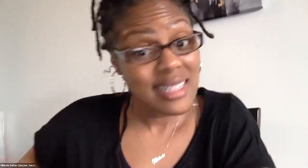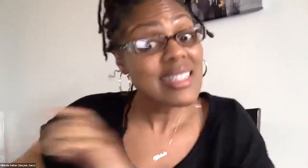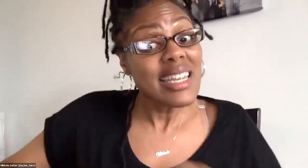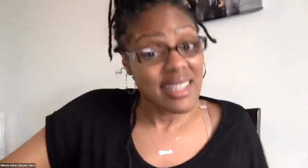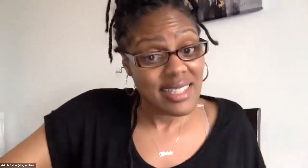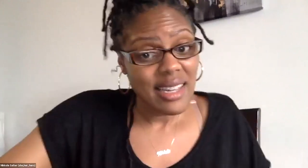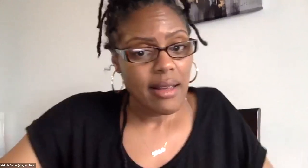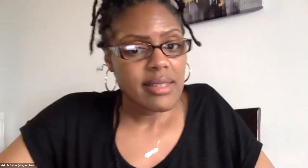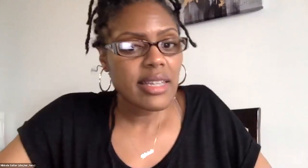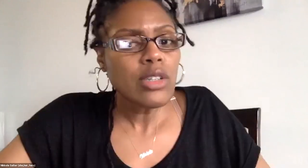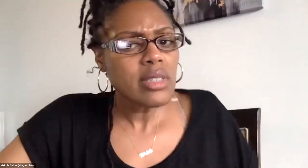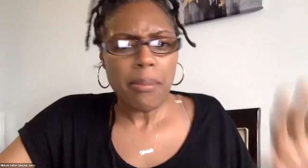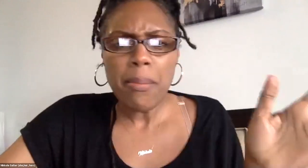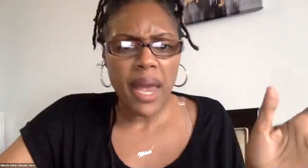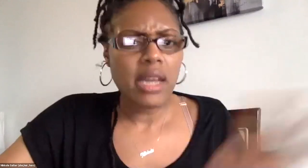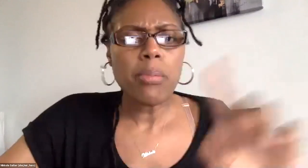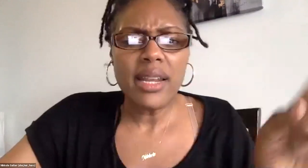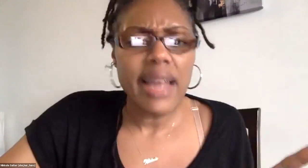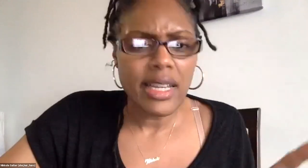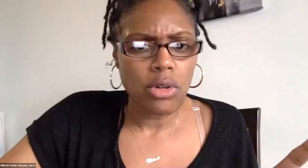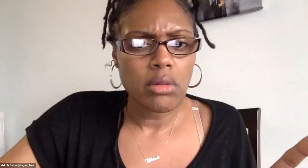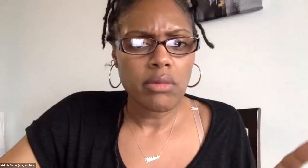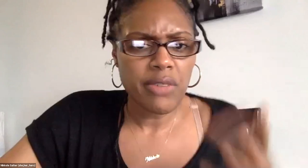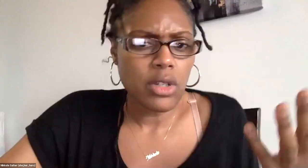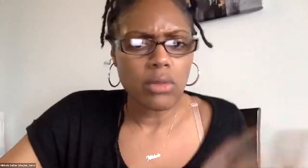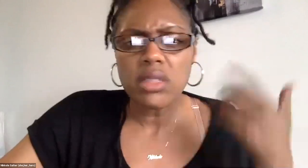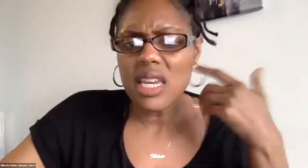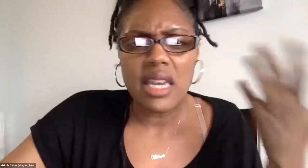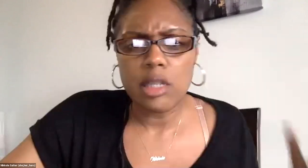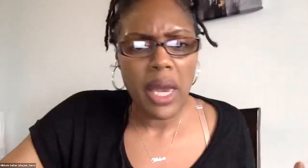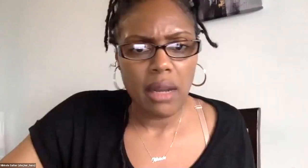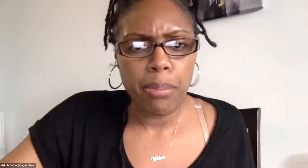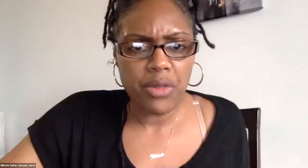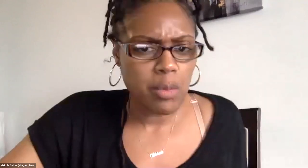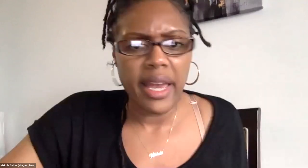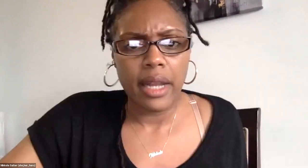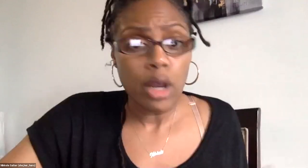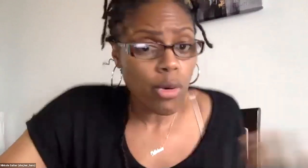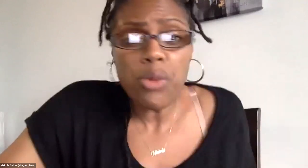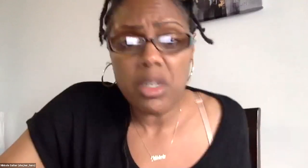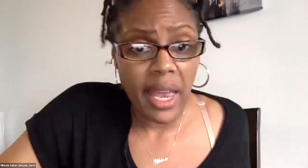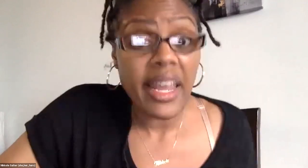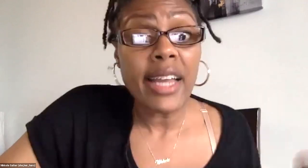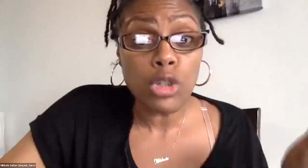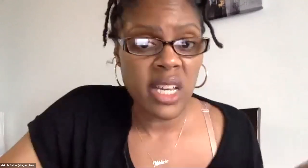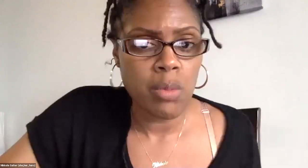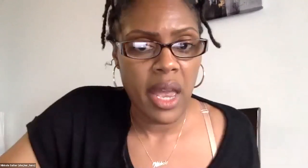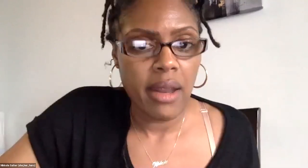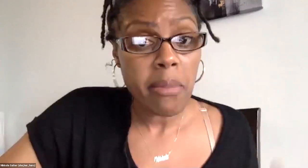Dis-ease, signaled by not by pain. Pain is natural, physical. Teething is pain, birth is pain. Growth is pain, injury is pain.